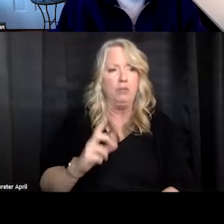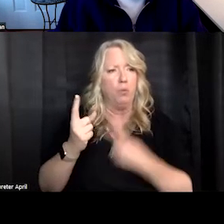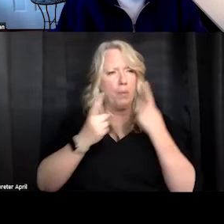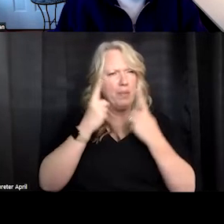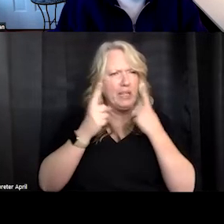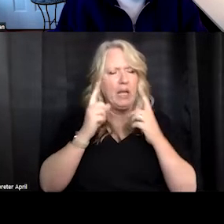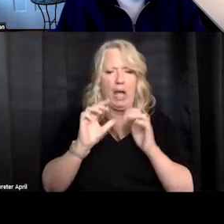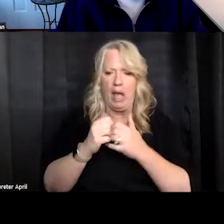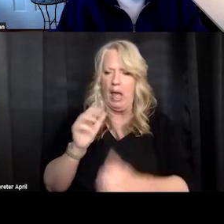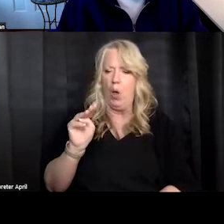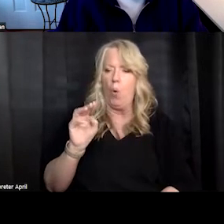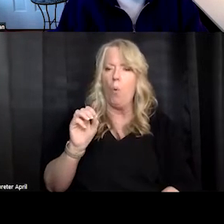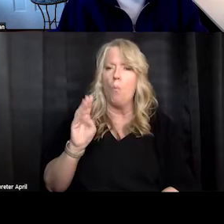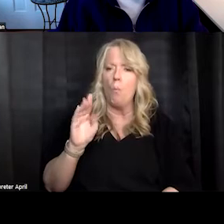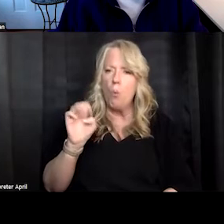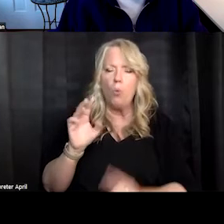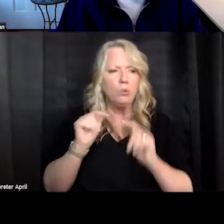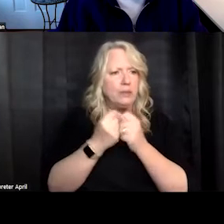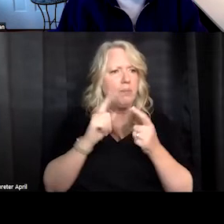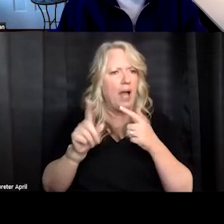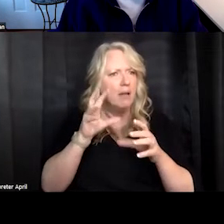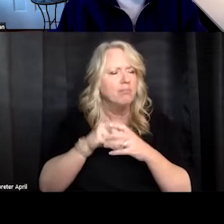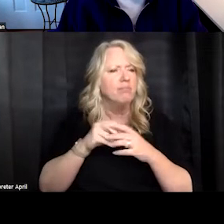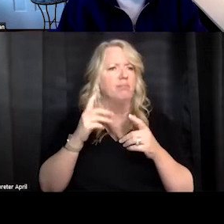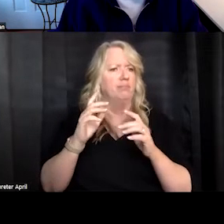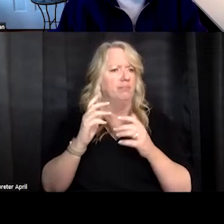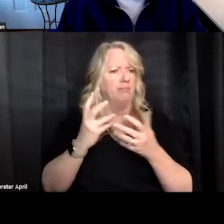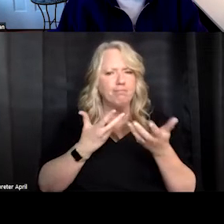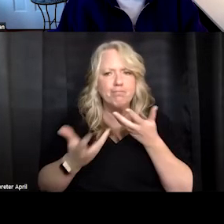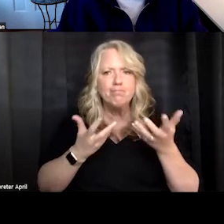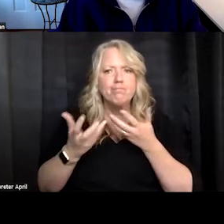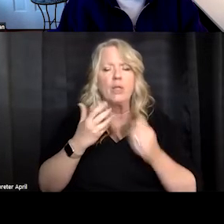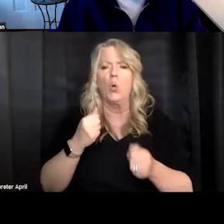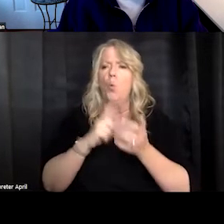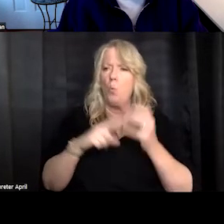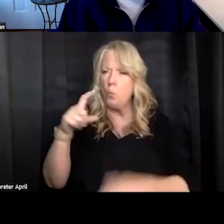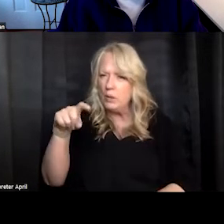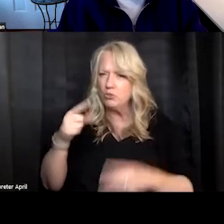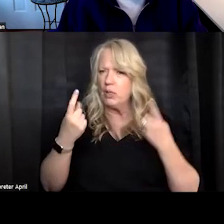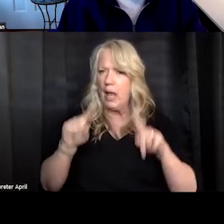REBUILD. INCLUDING -- DESIGNING THE, YOU KNOW, THINKING HOW MOBILE TEAMS SHOULD OPERATE INCLUDING